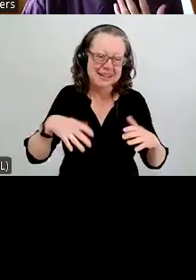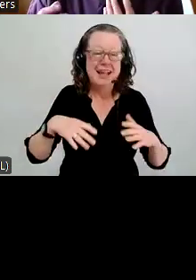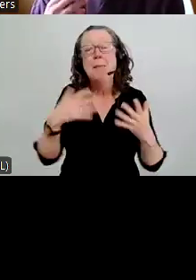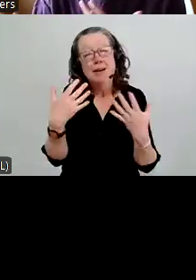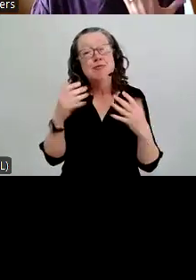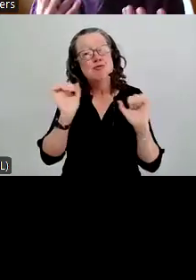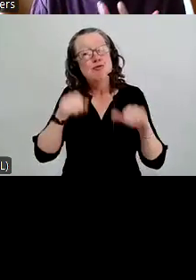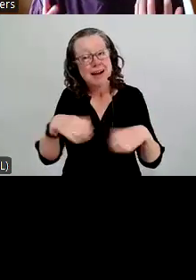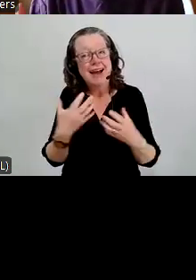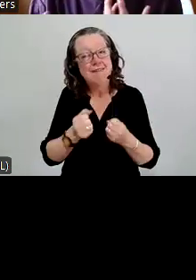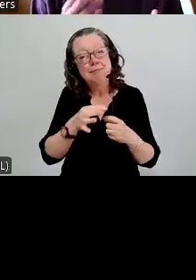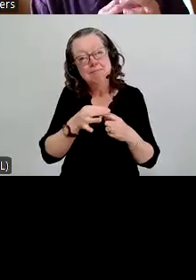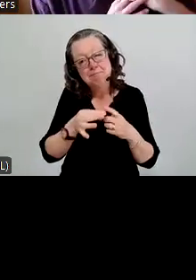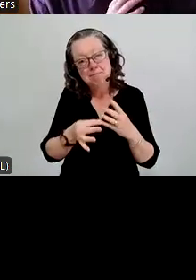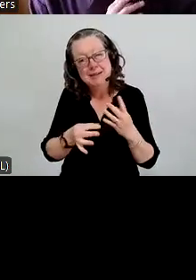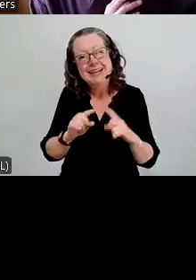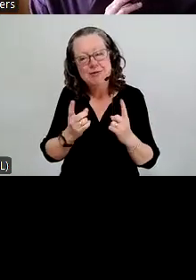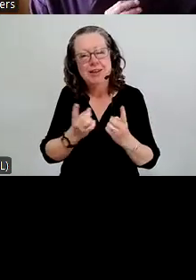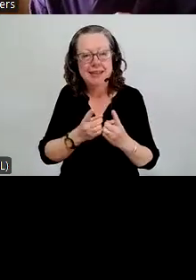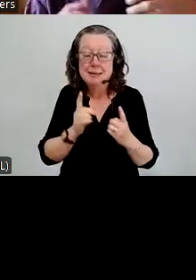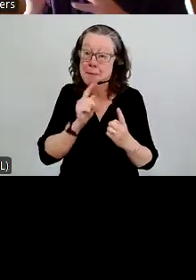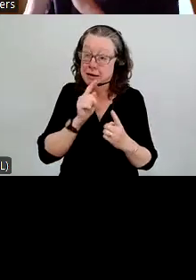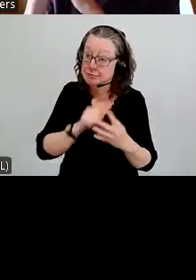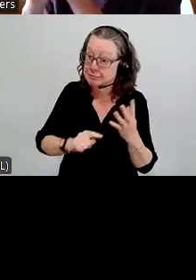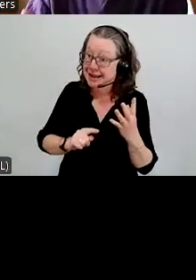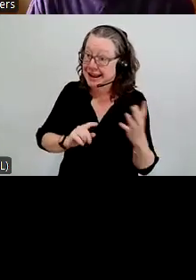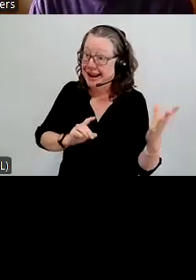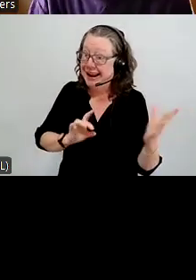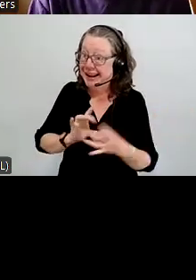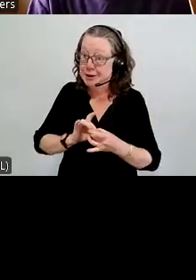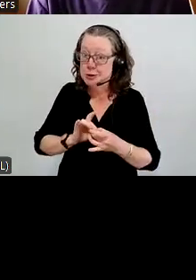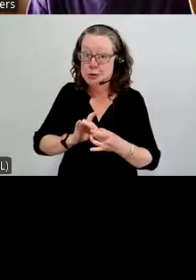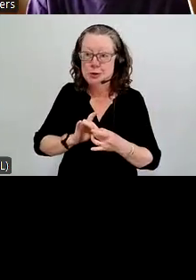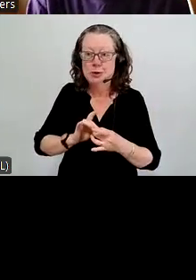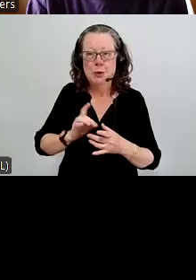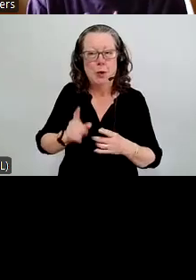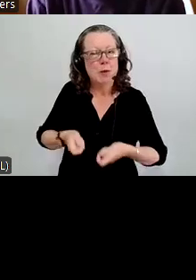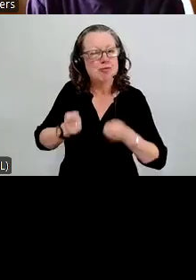This all links into what we were talking about earlier on about your phone listening into you because there are certain things